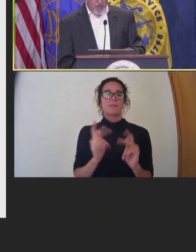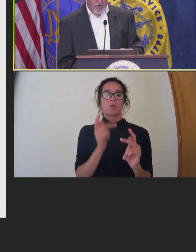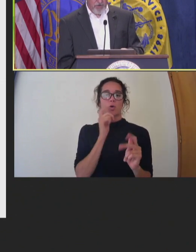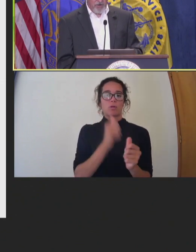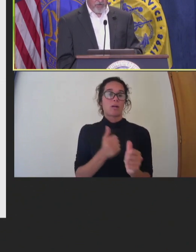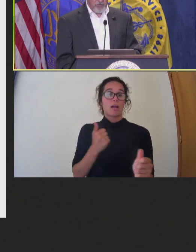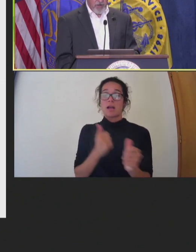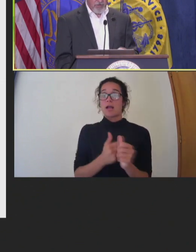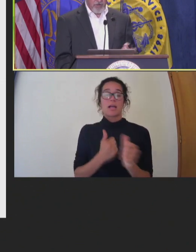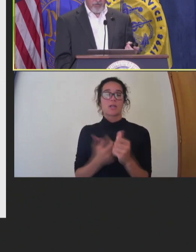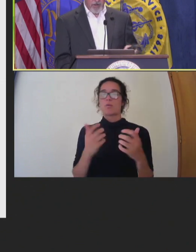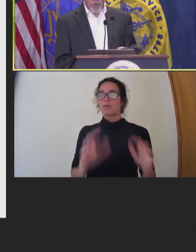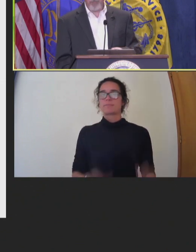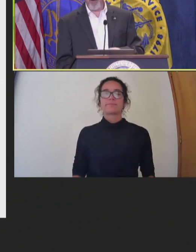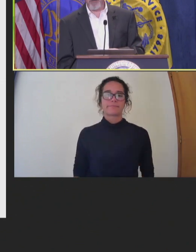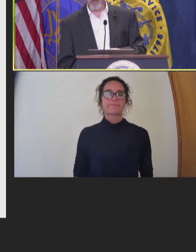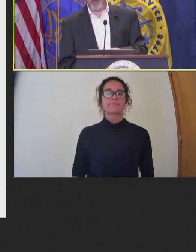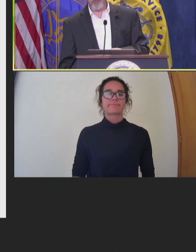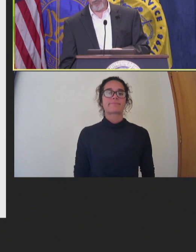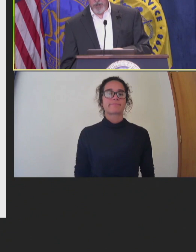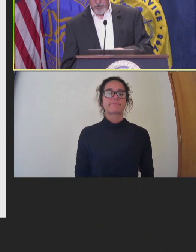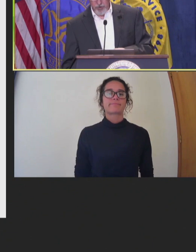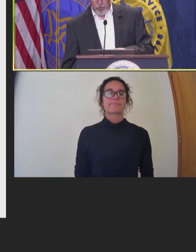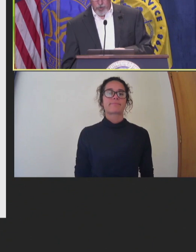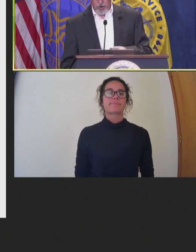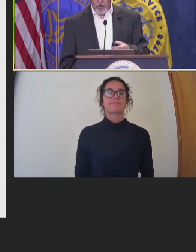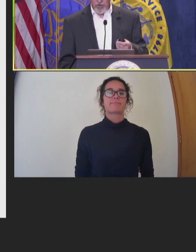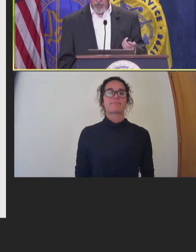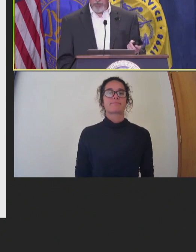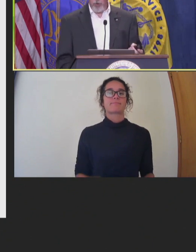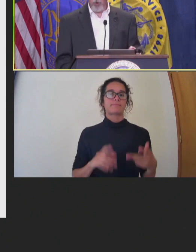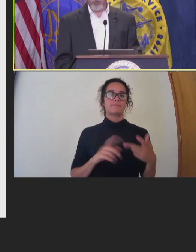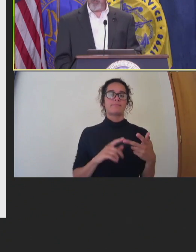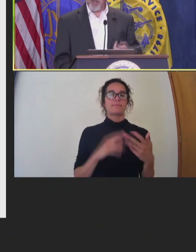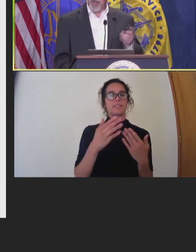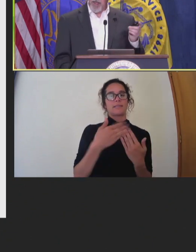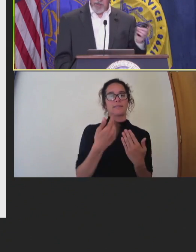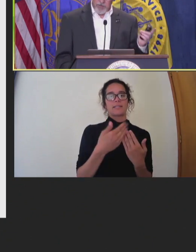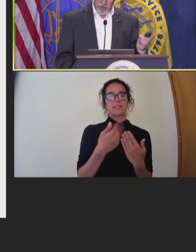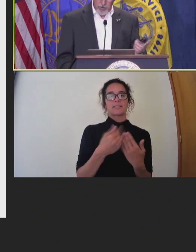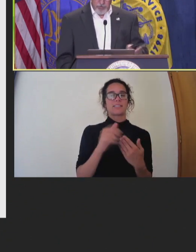Convenience, as they say about politics, is an issue where the source and the solutions